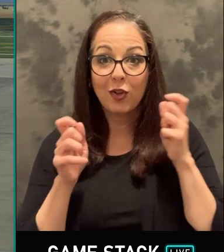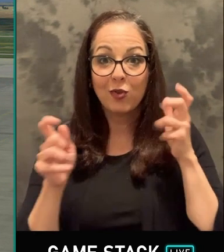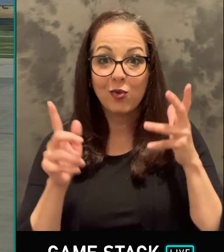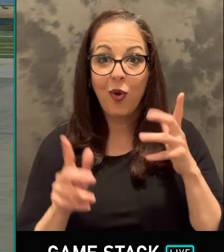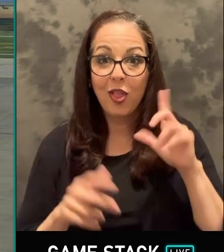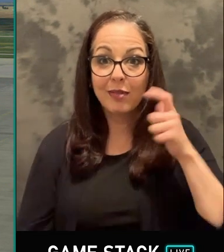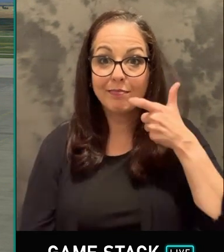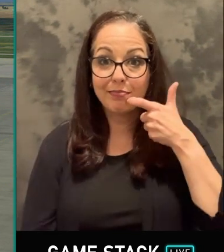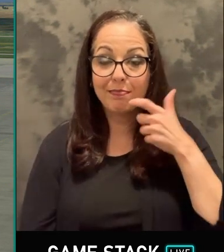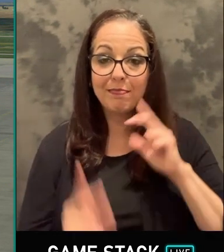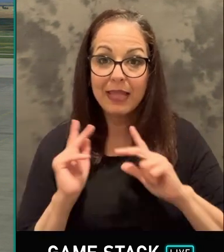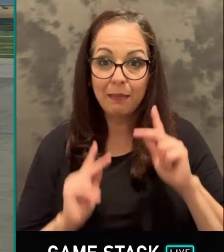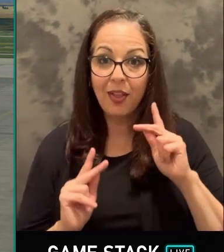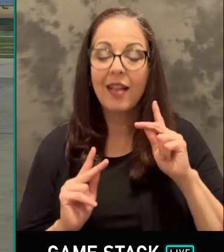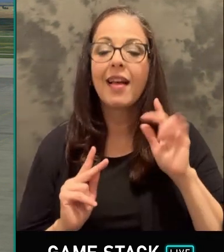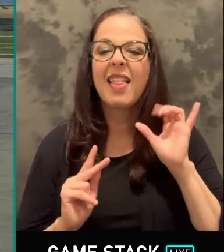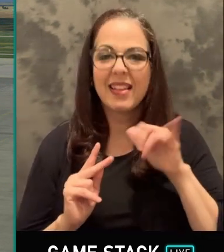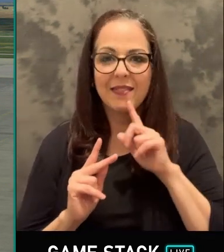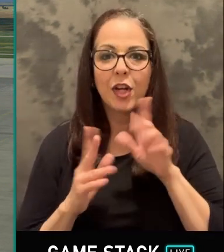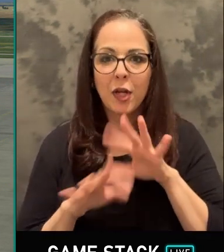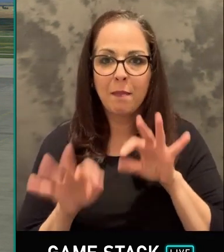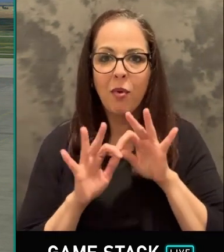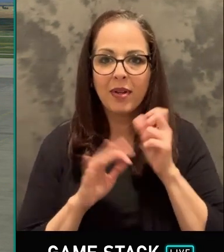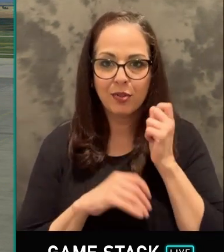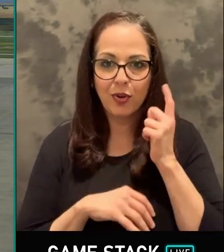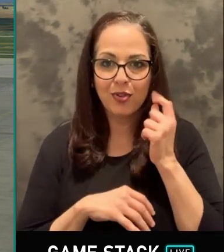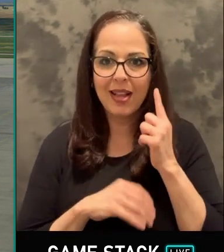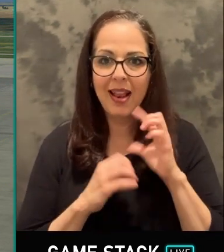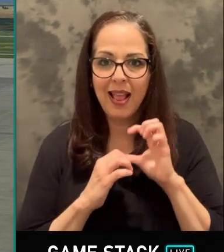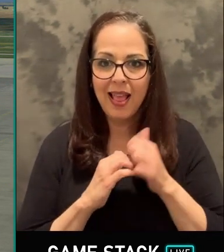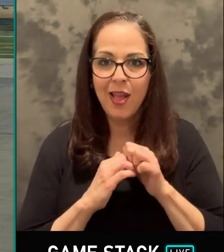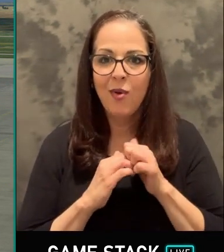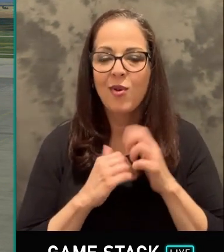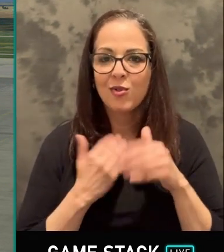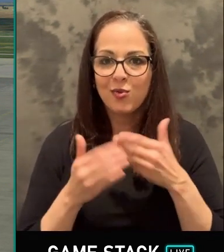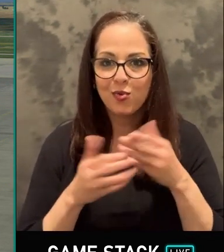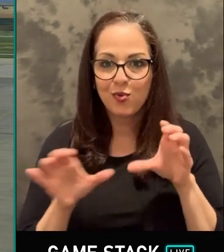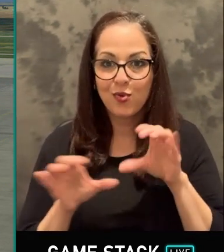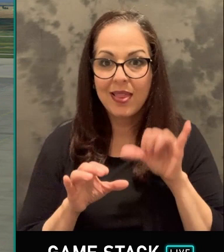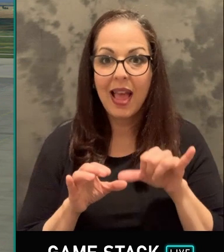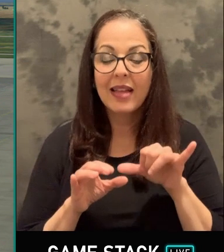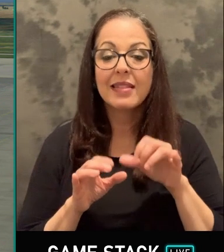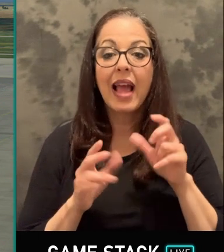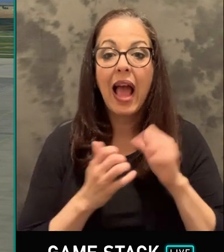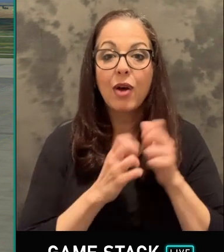So, what were the challenges of simulating ATC? The major problem is the amount of video needed, we